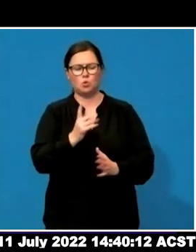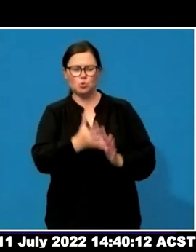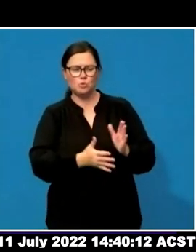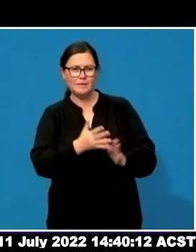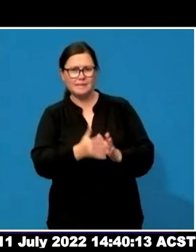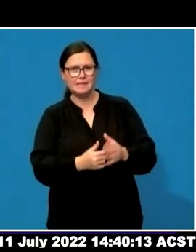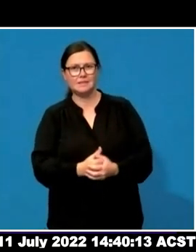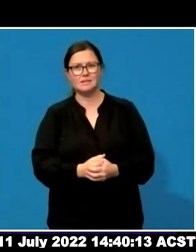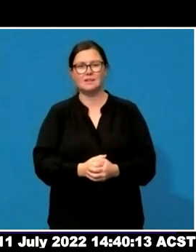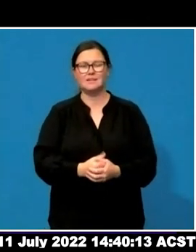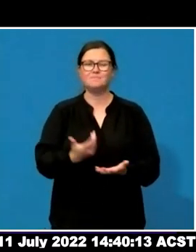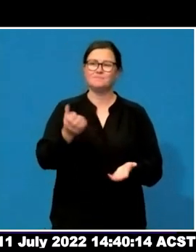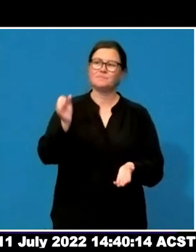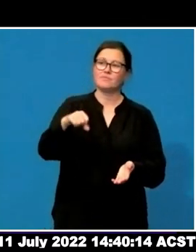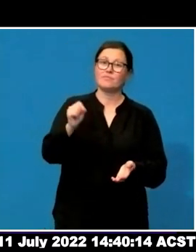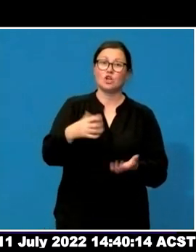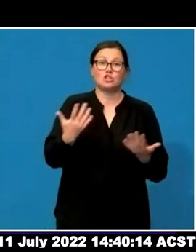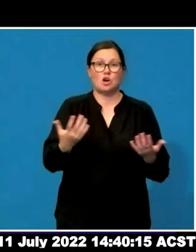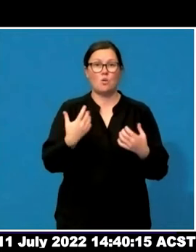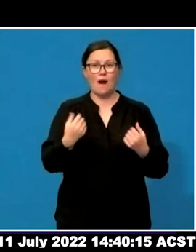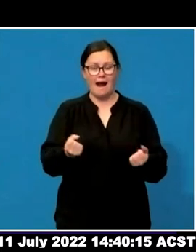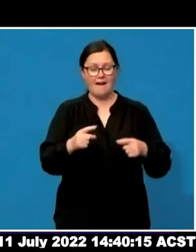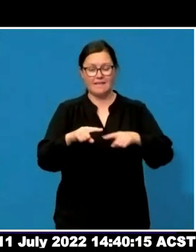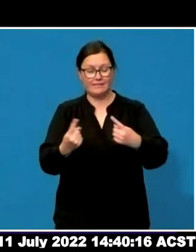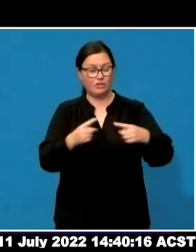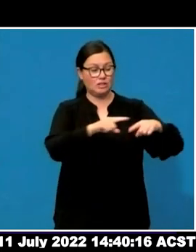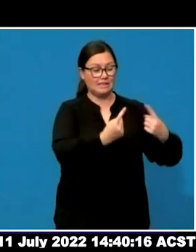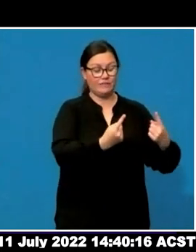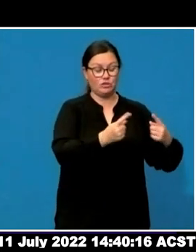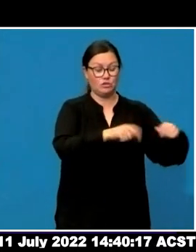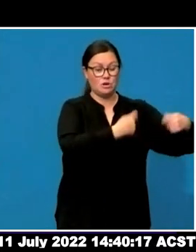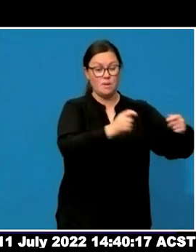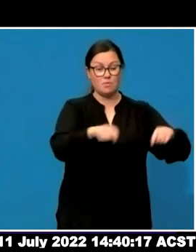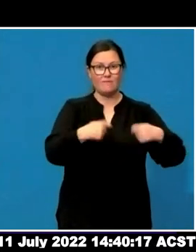amongst the providers themselves, and that needs to come from a coordinator of supports